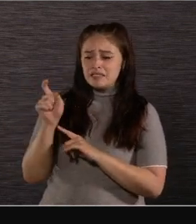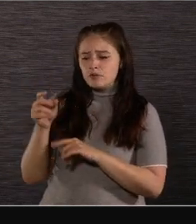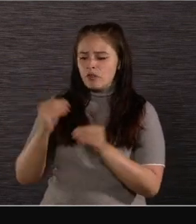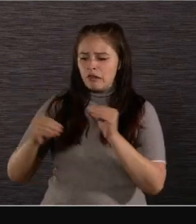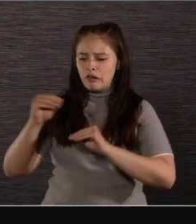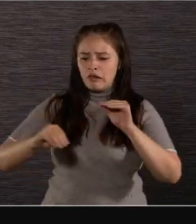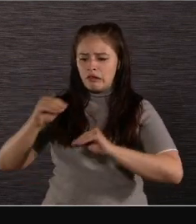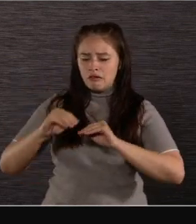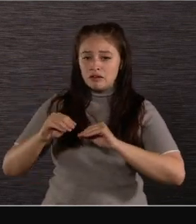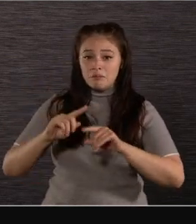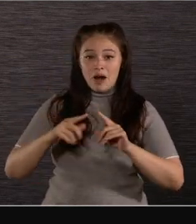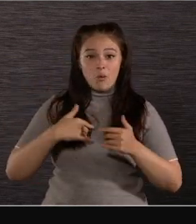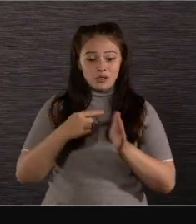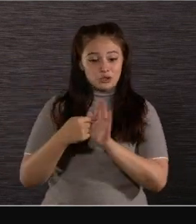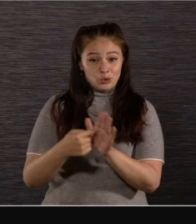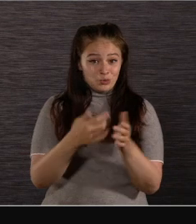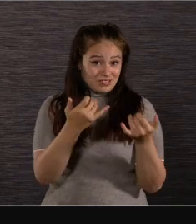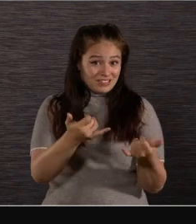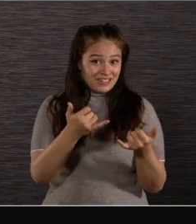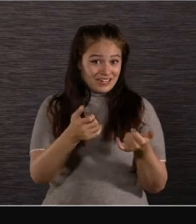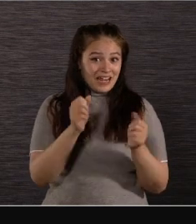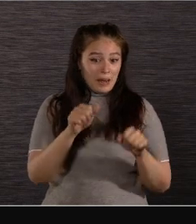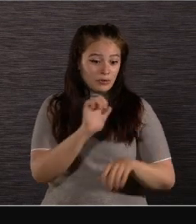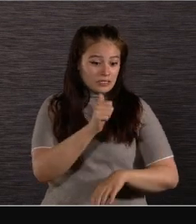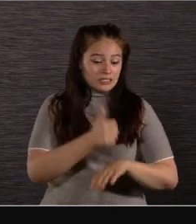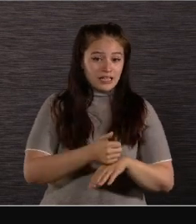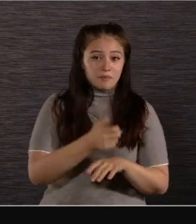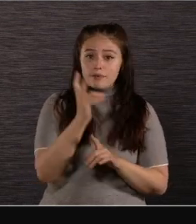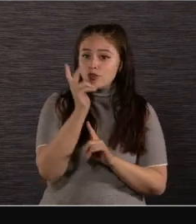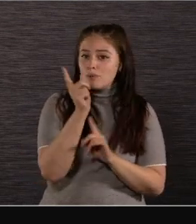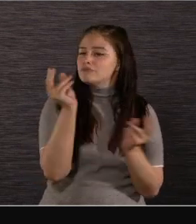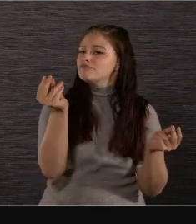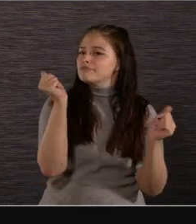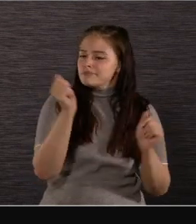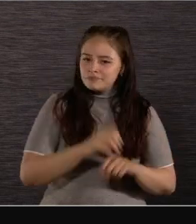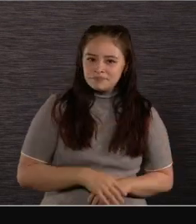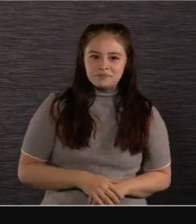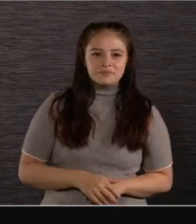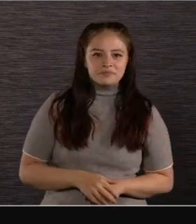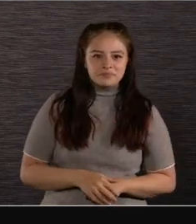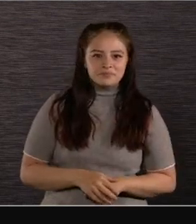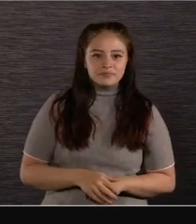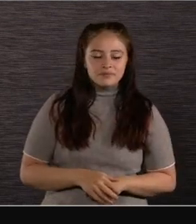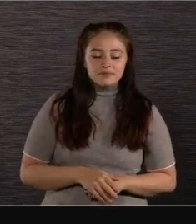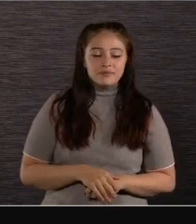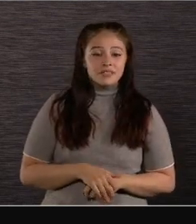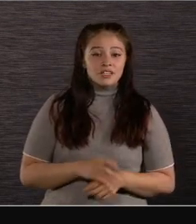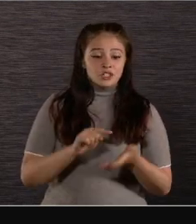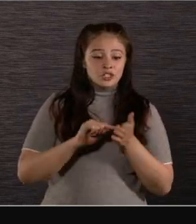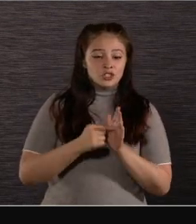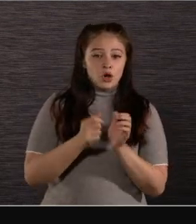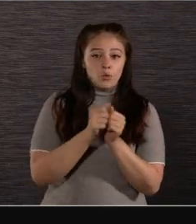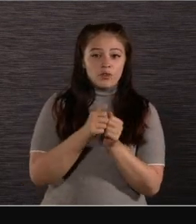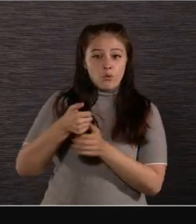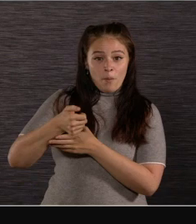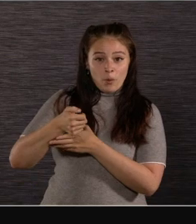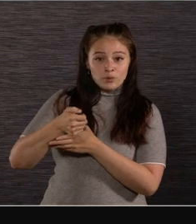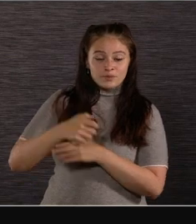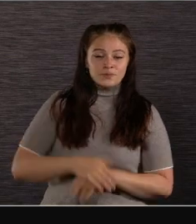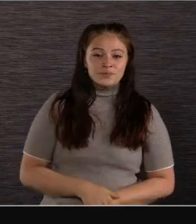And I’d like to demonstrate setting up Airpeak right now. So we're going to start out with the remote